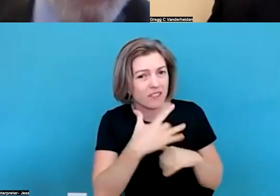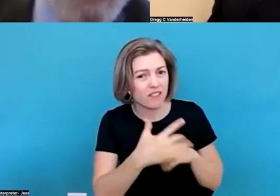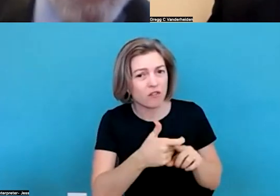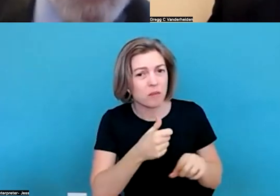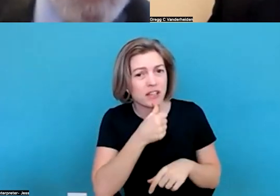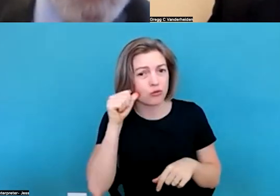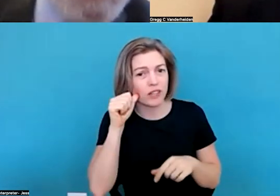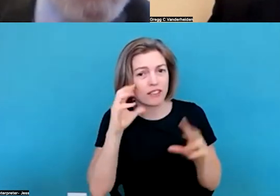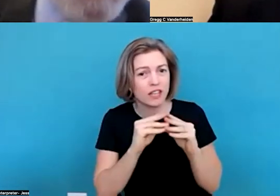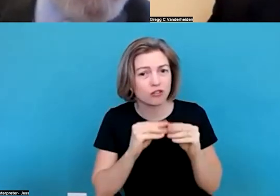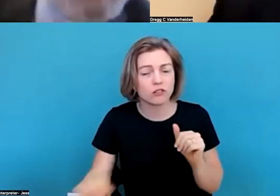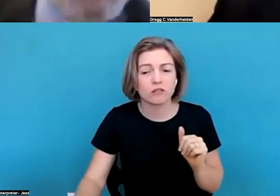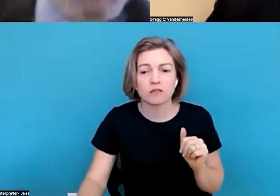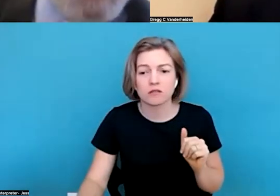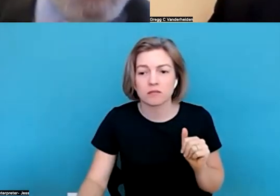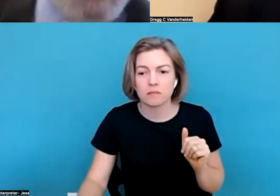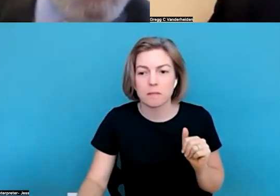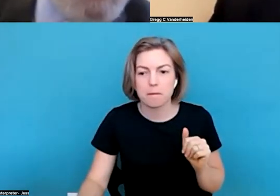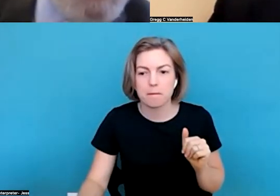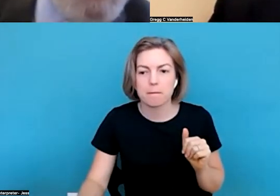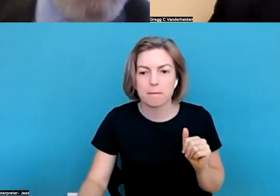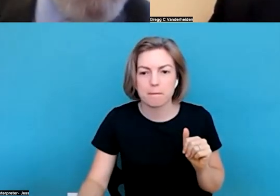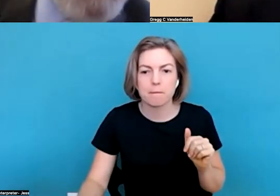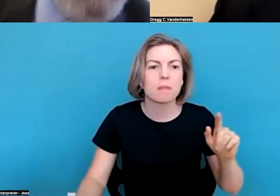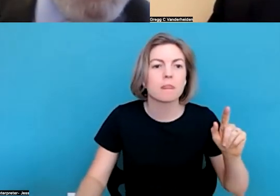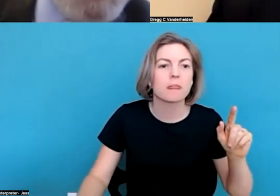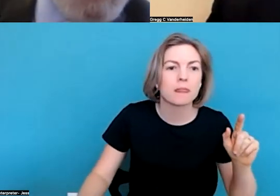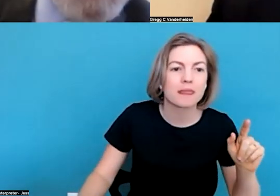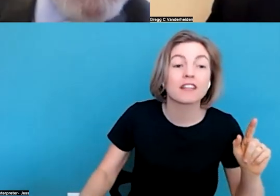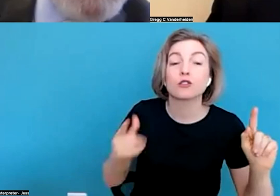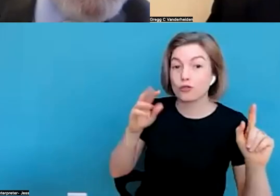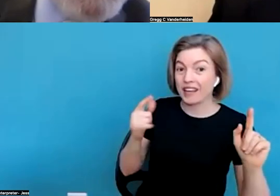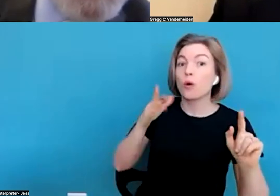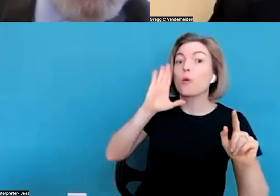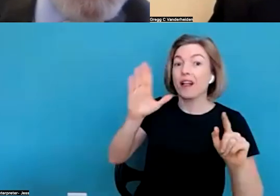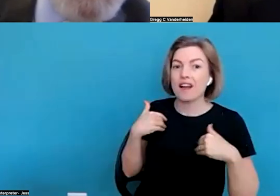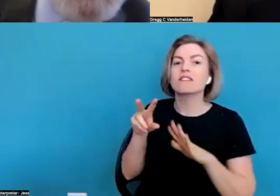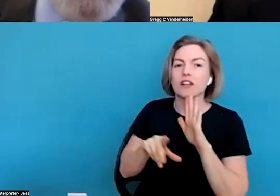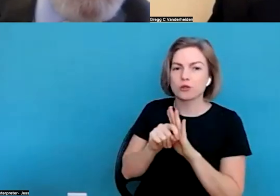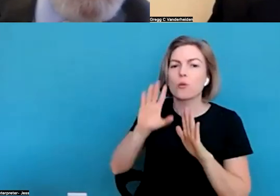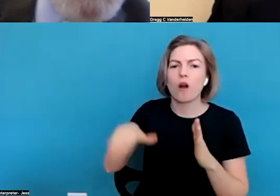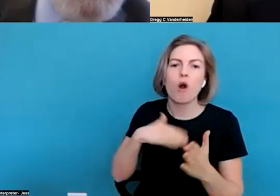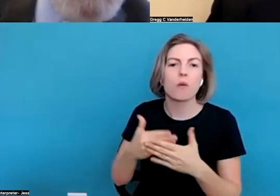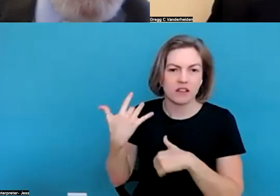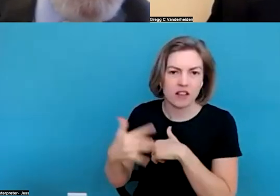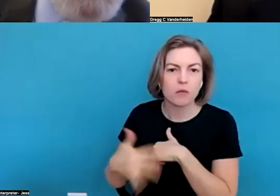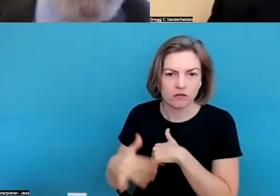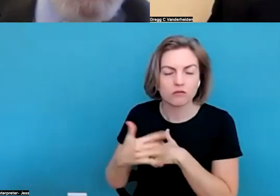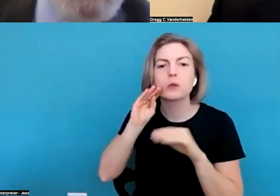Okay, we're gonna have the videos, they will all be available. And we'll put this link in the chat as well.